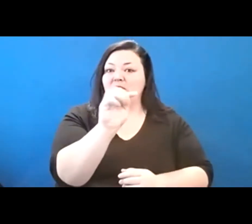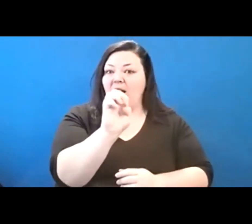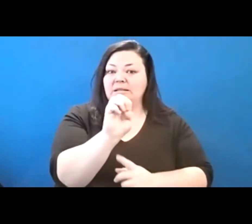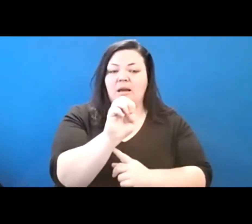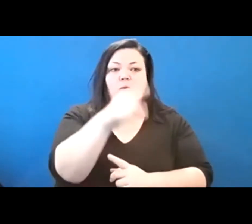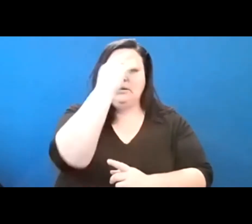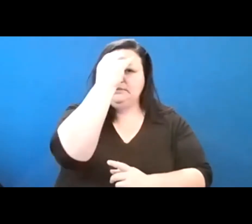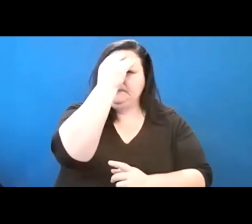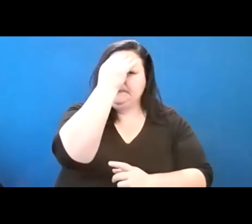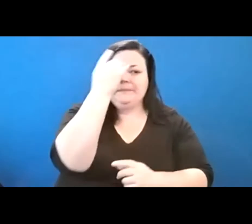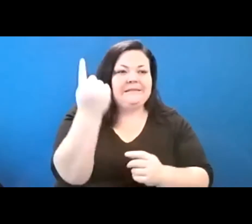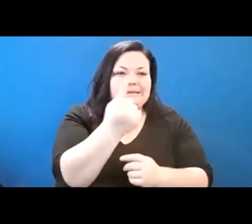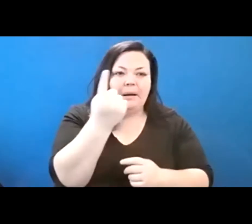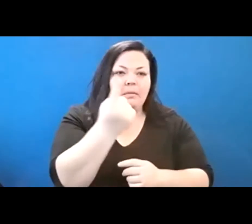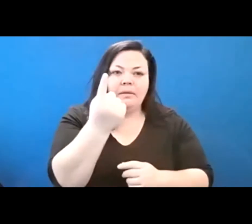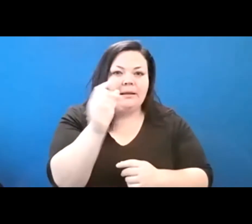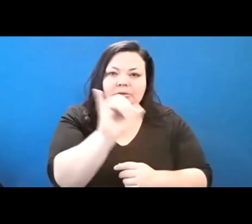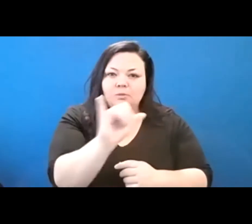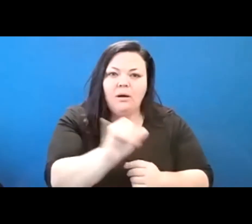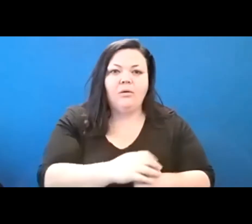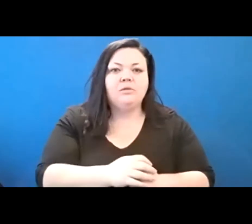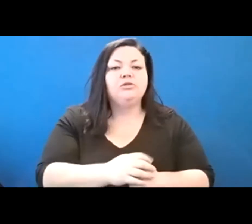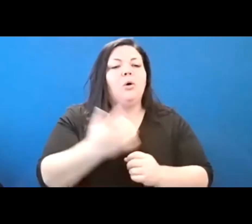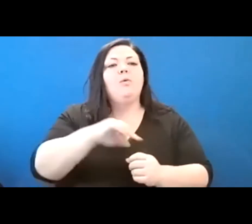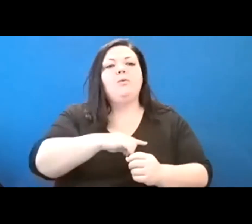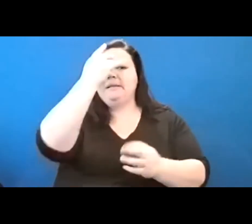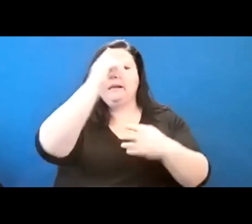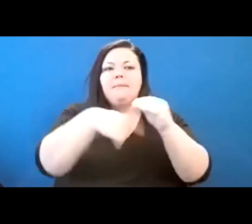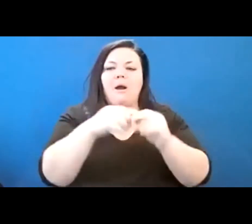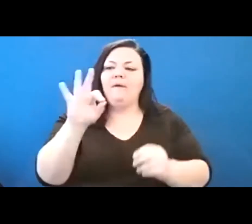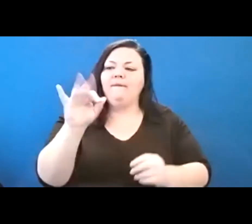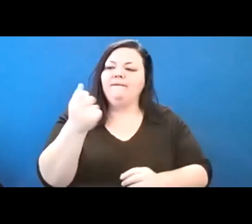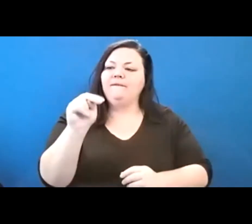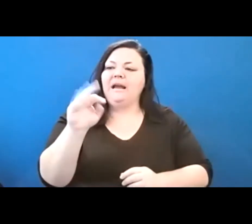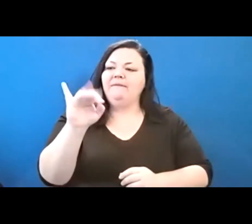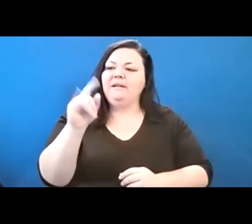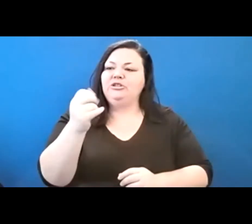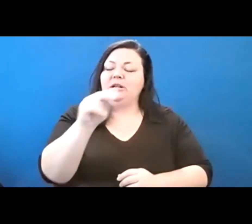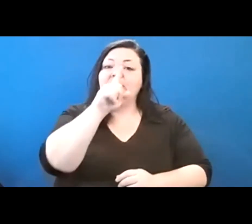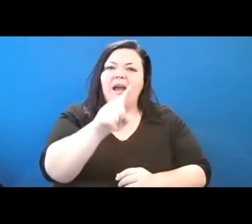sort of biblical as well so when we think about fan fiction it's really popularized recently